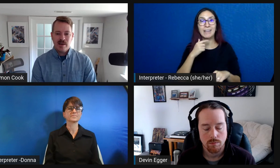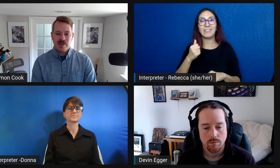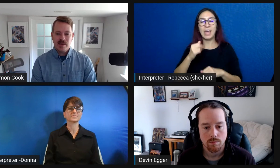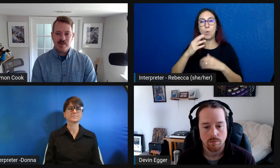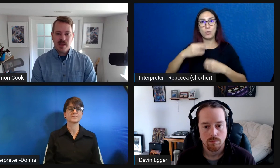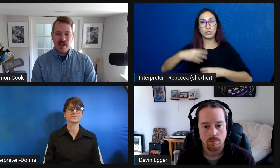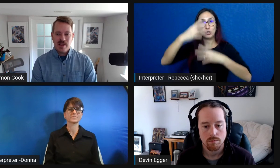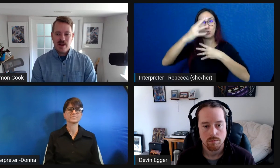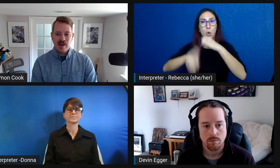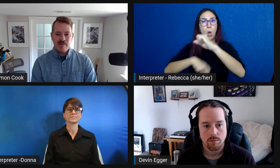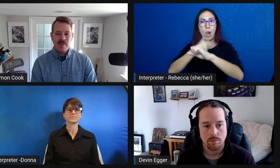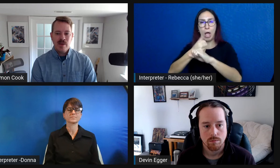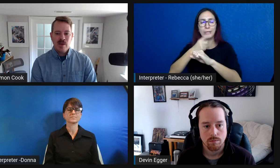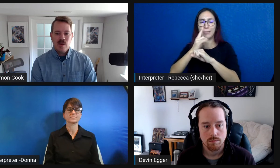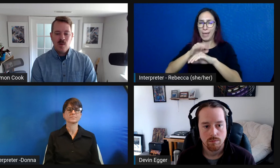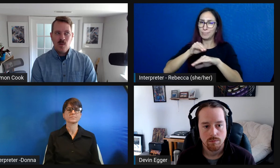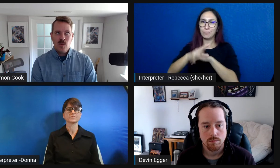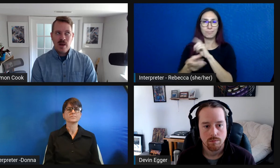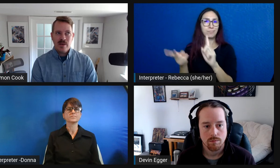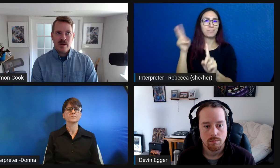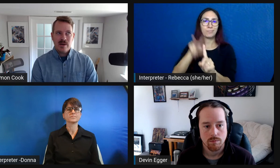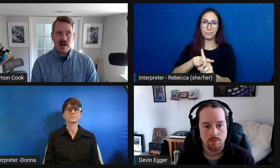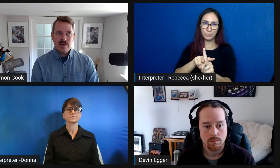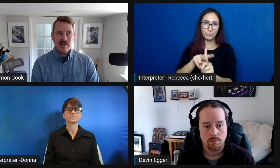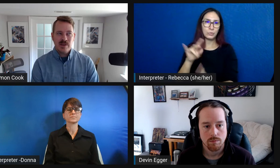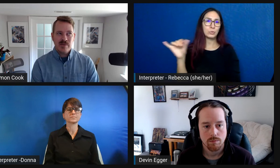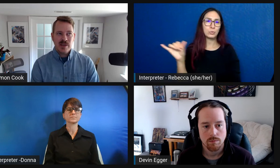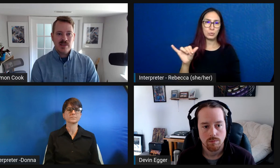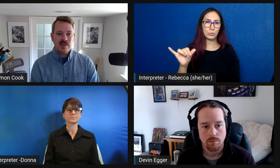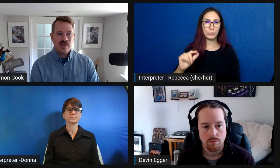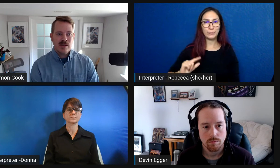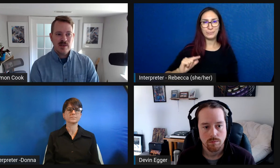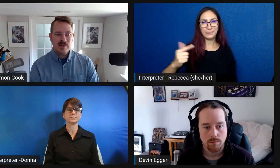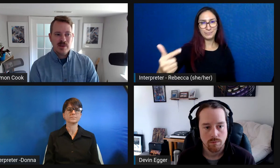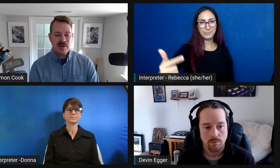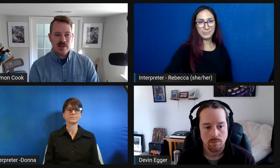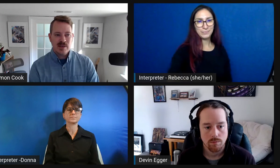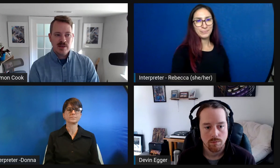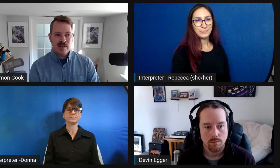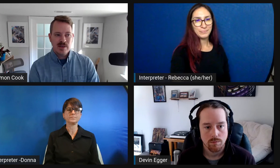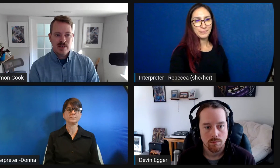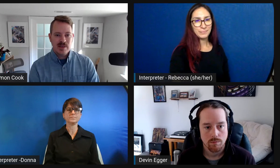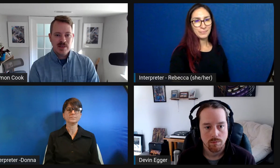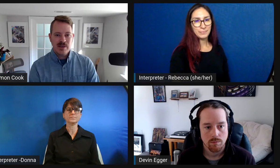into play whether on different devices there isn't necessarily